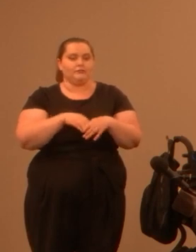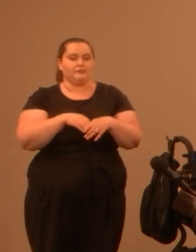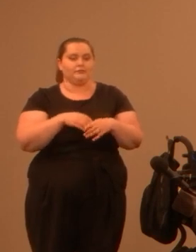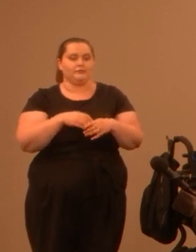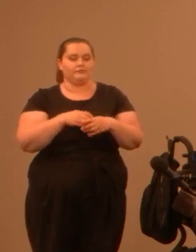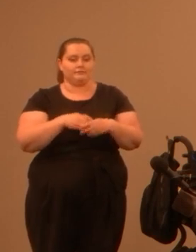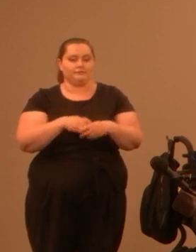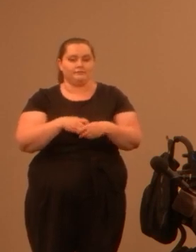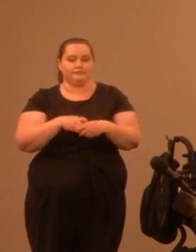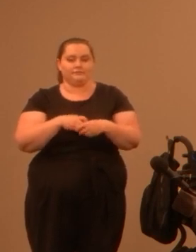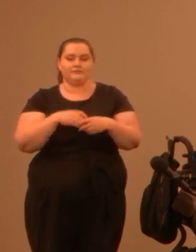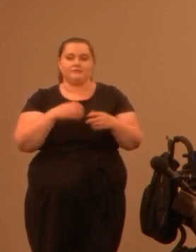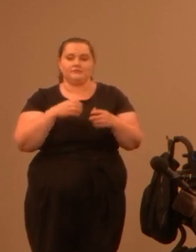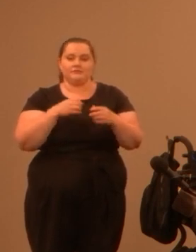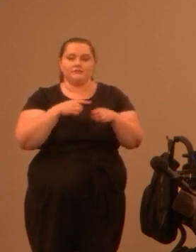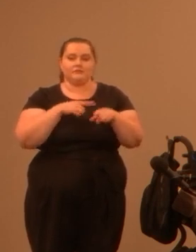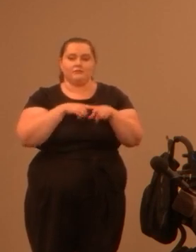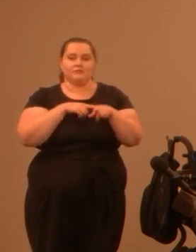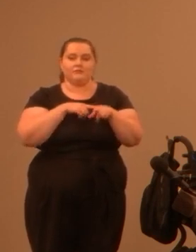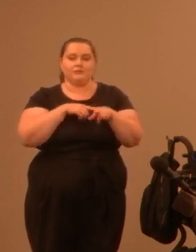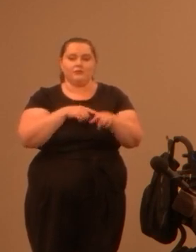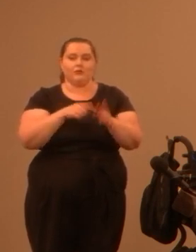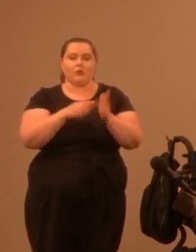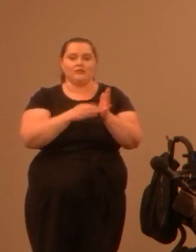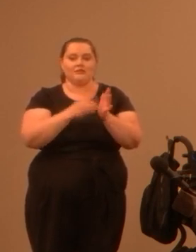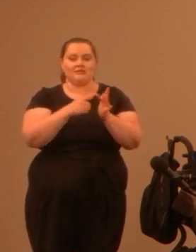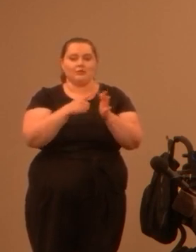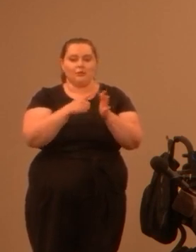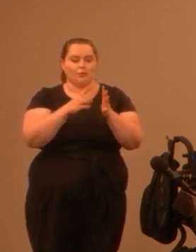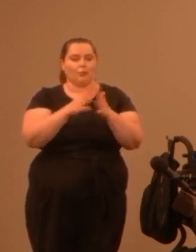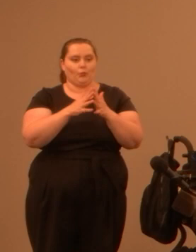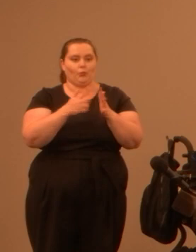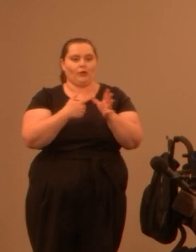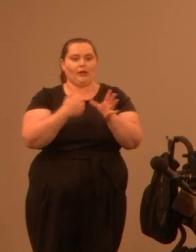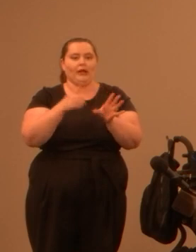brought countless individuals together, fostering a community commitment